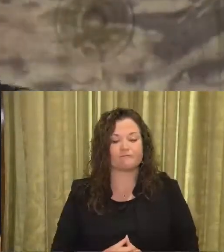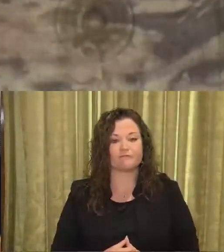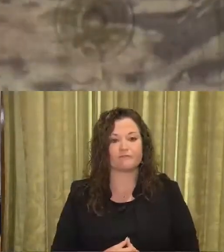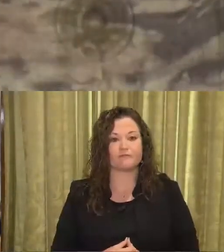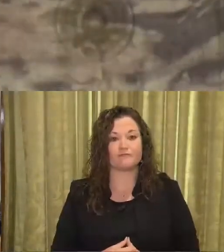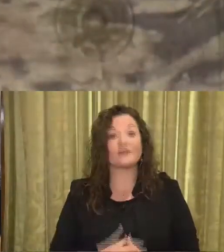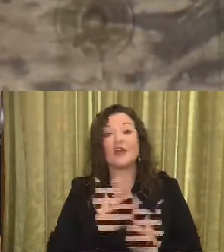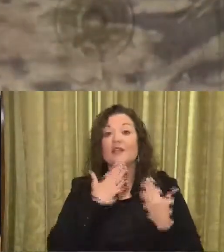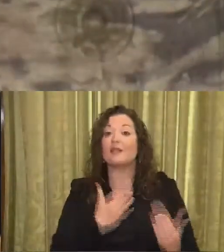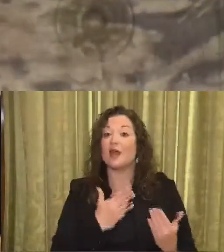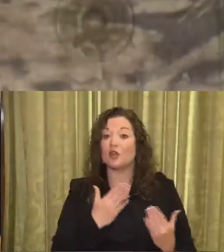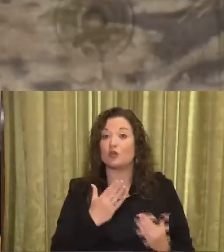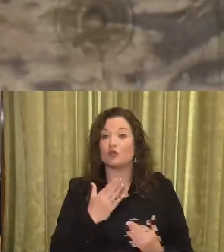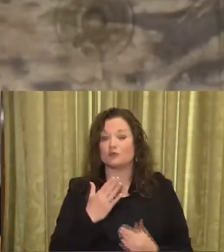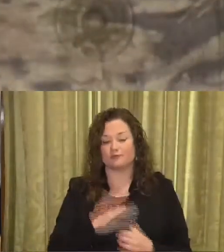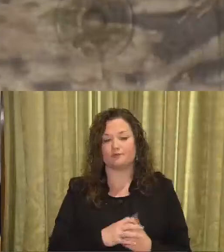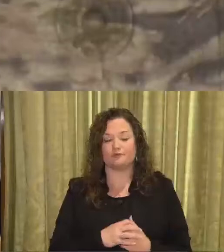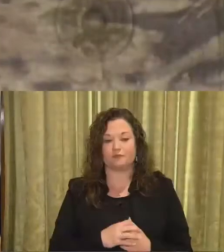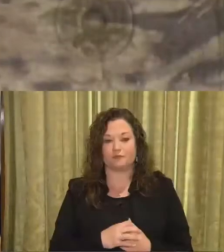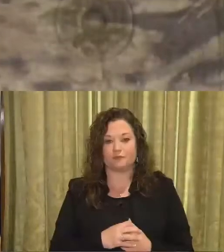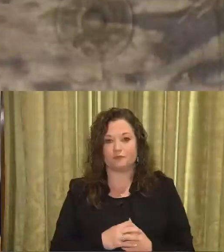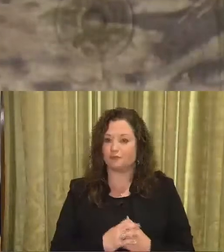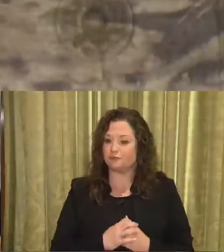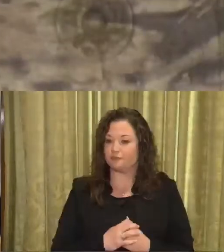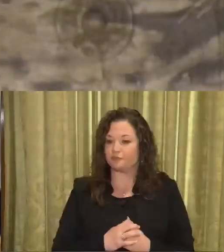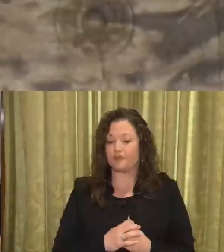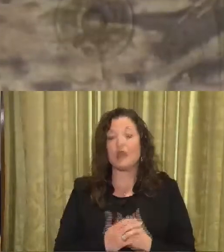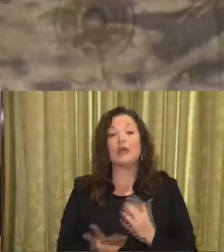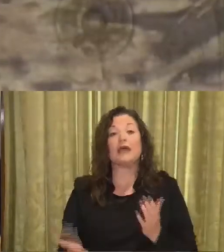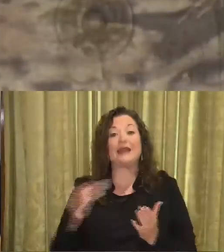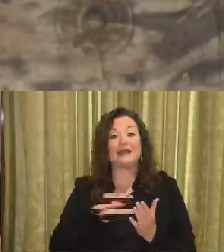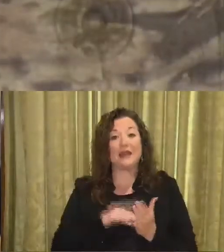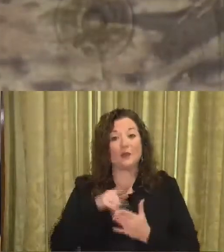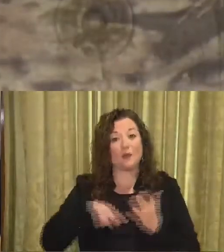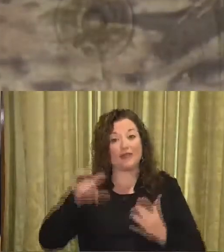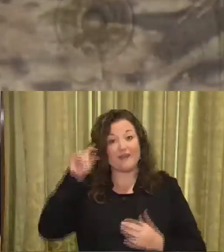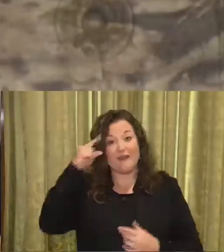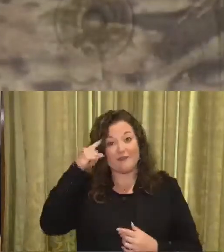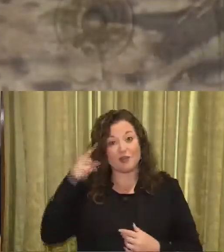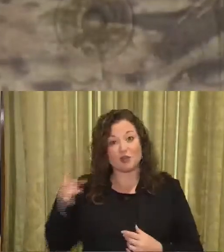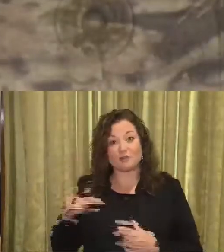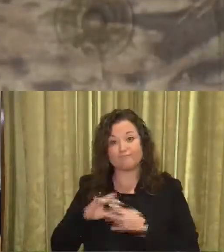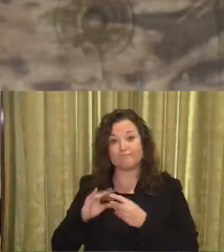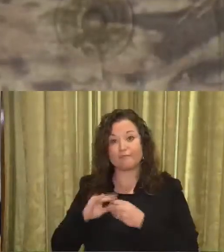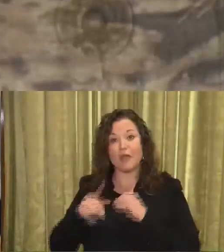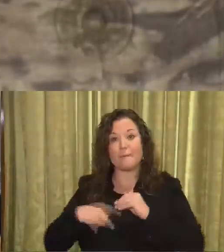Thank you very much, governor so quickly to reiterate what the governor stated about the